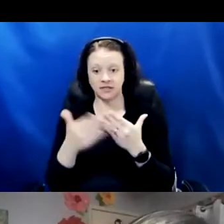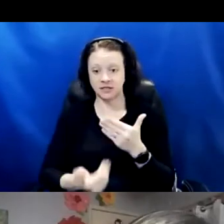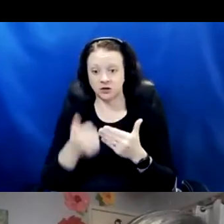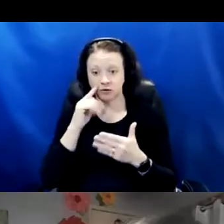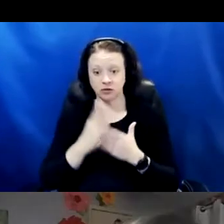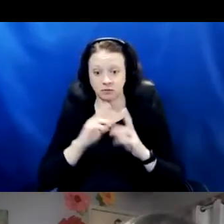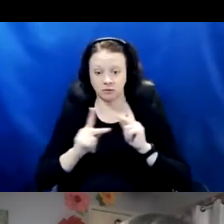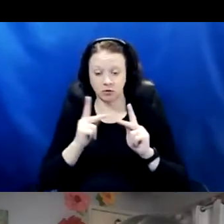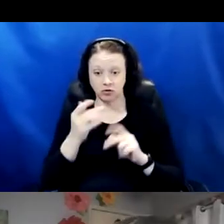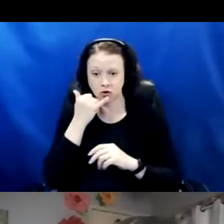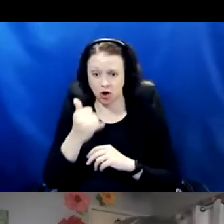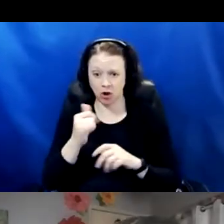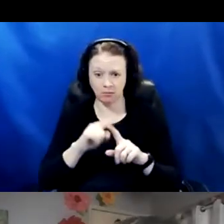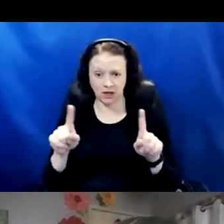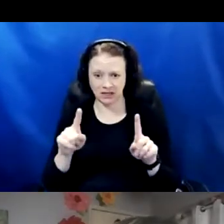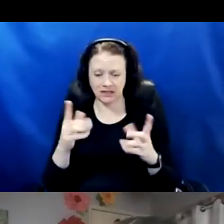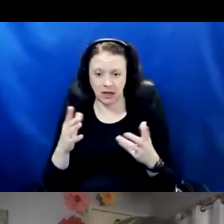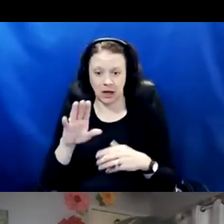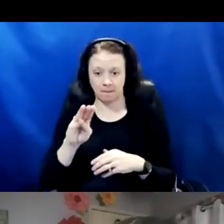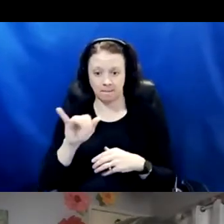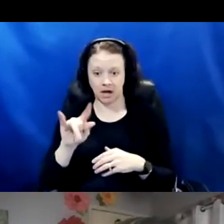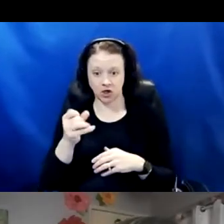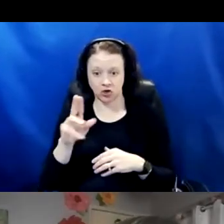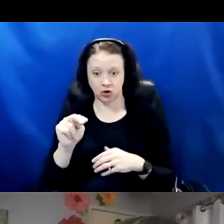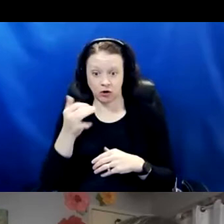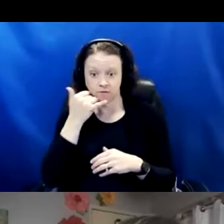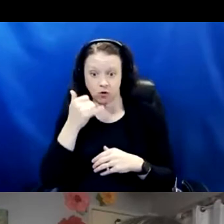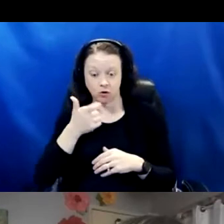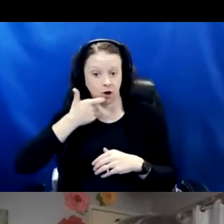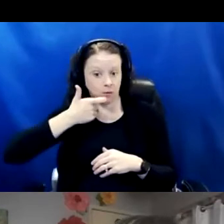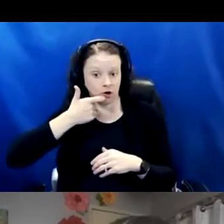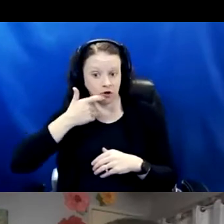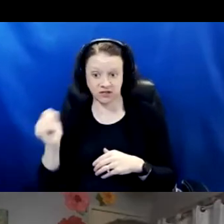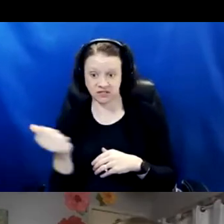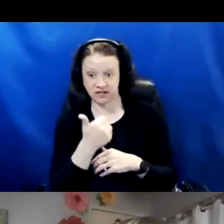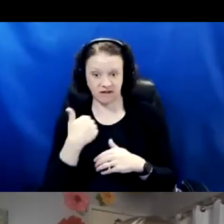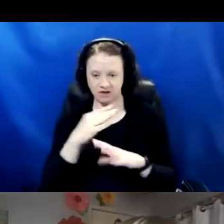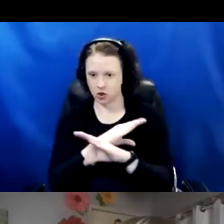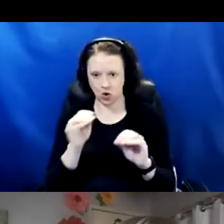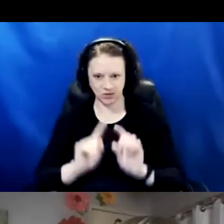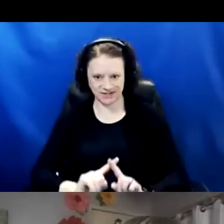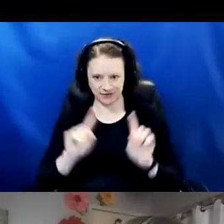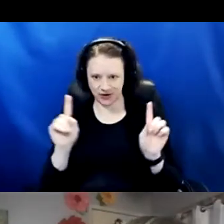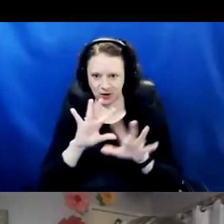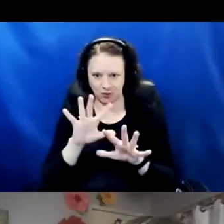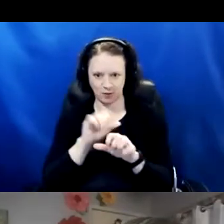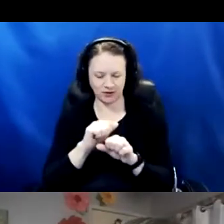via phone, but the My Turn phone operators do not have any different appointments or any different access.